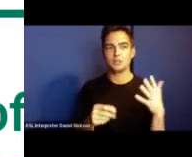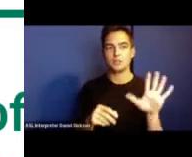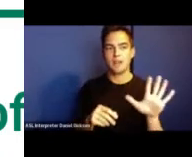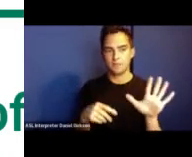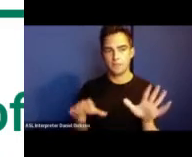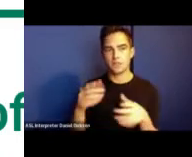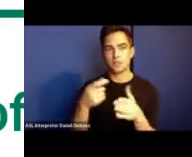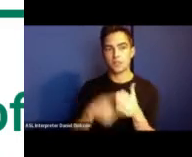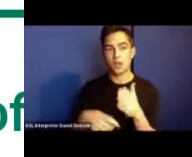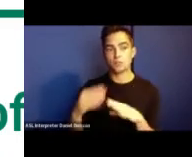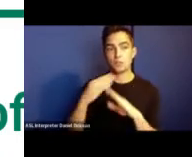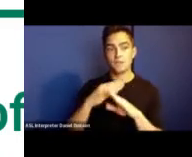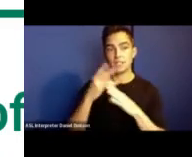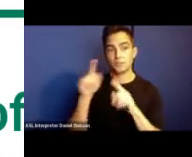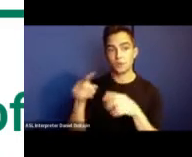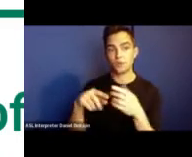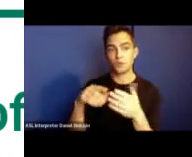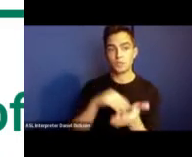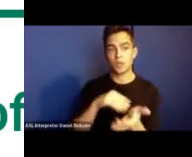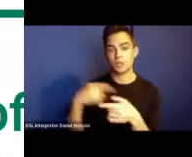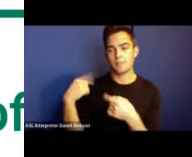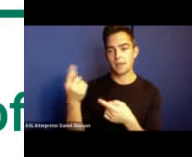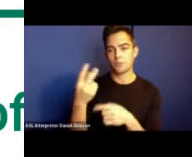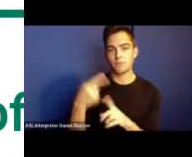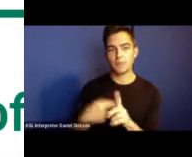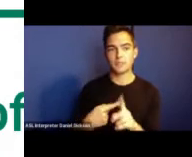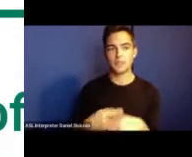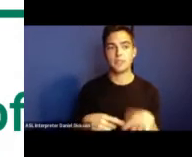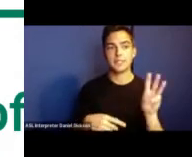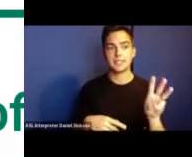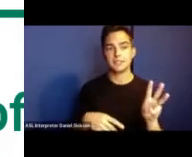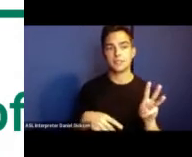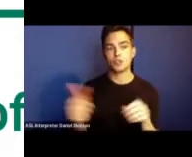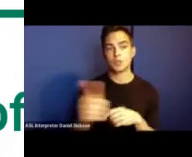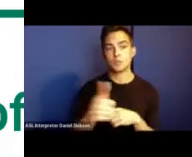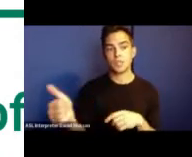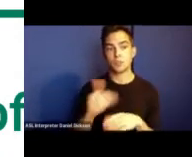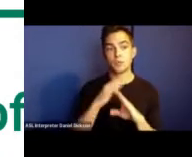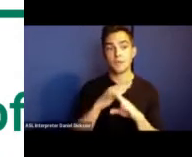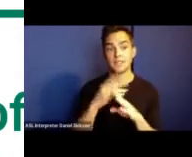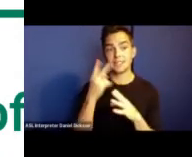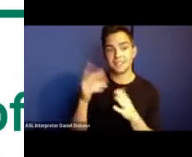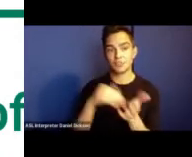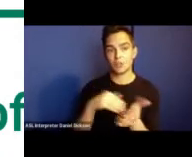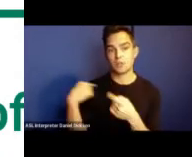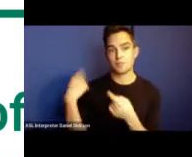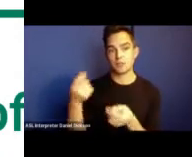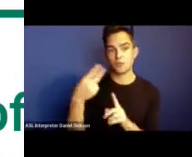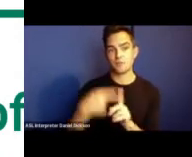preventing seeing the doctor in the last 12 months, six transportation preventing seeing a doctor in the last 12 months.